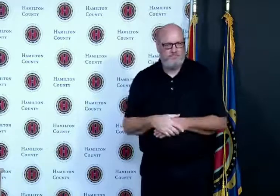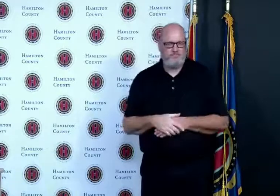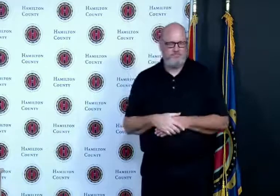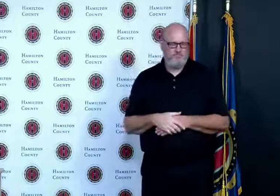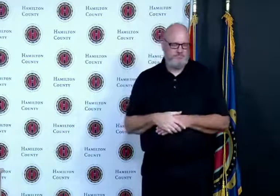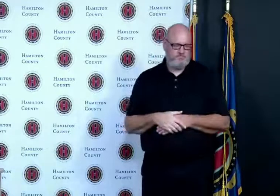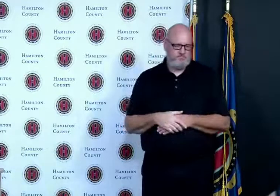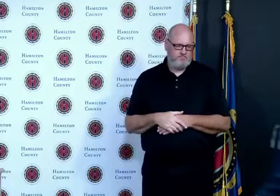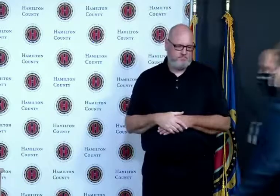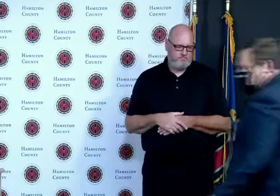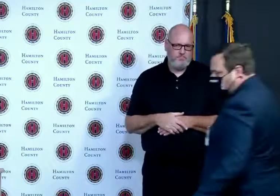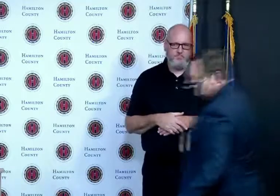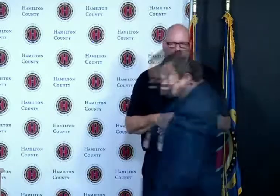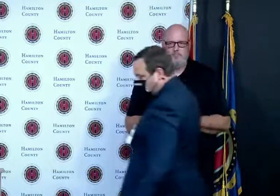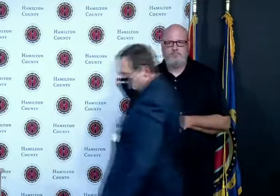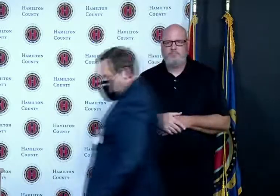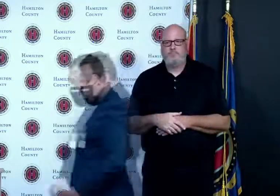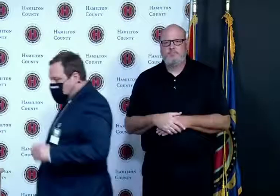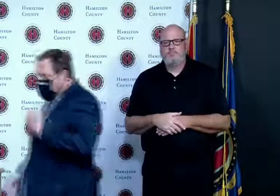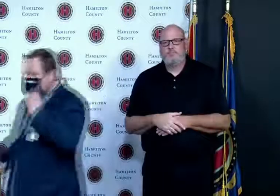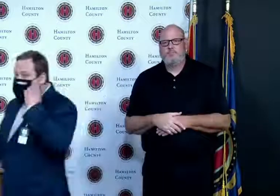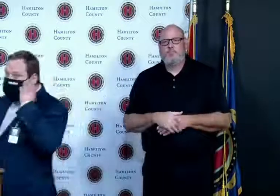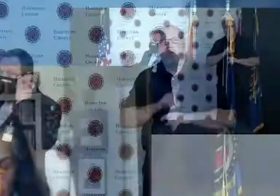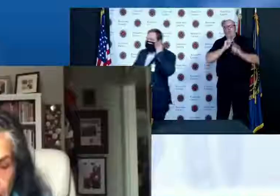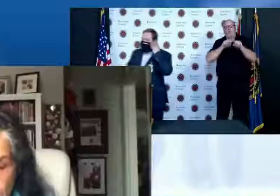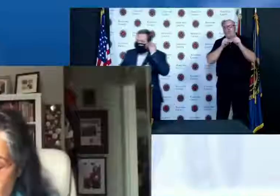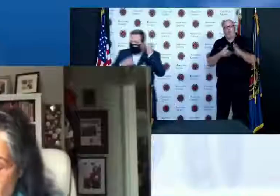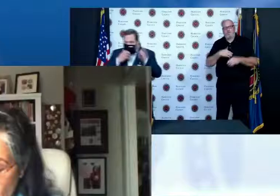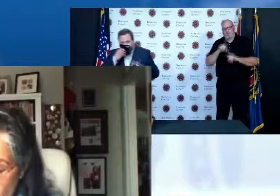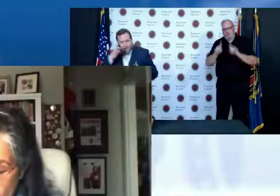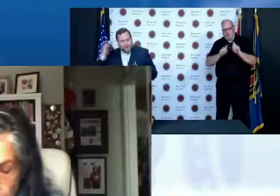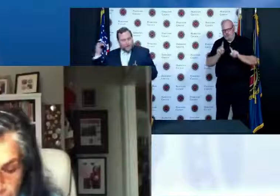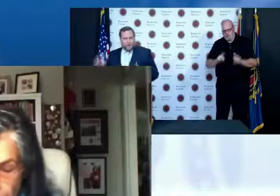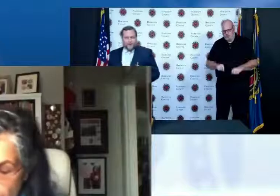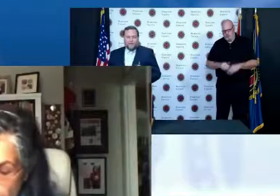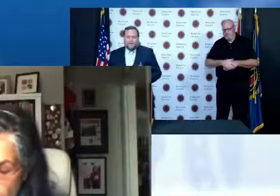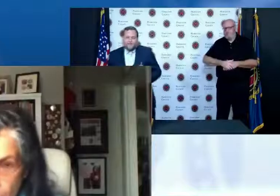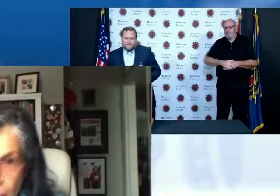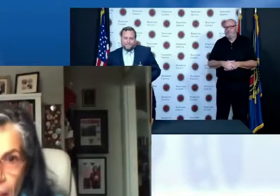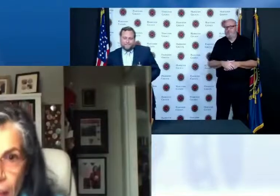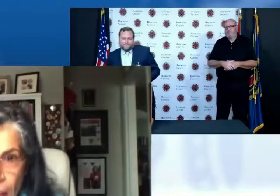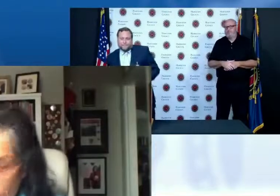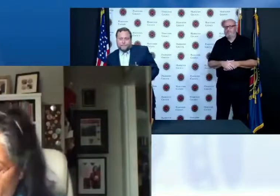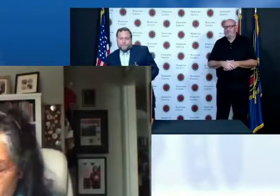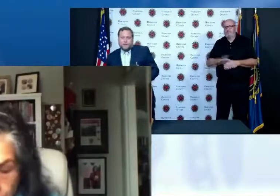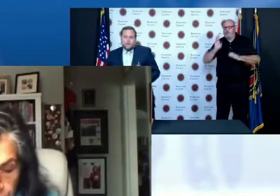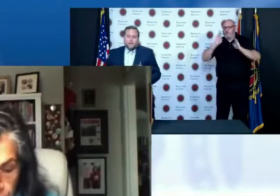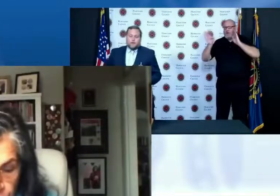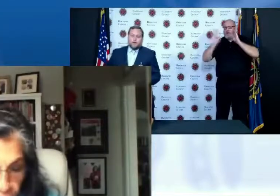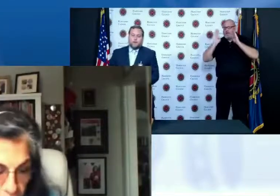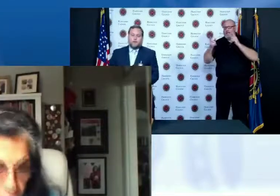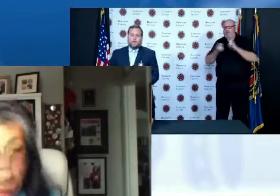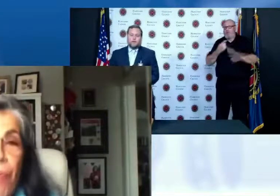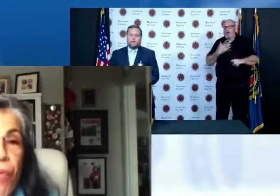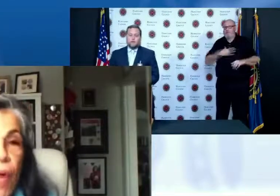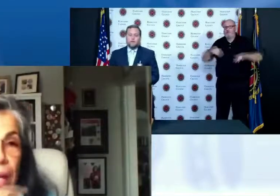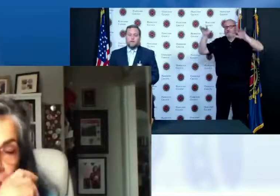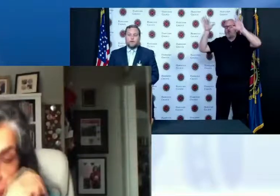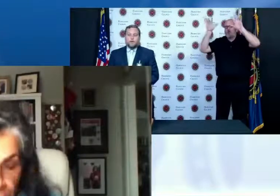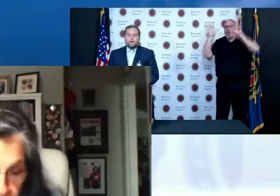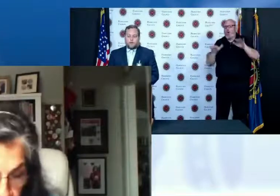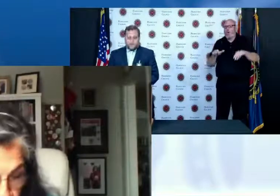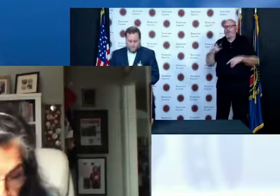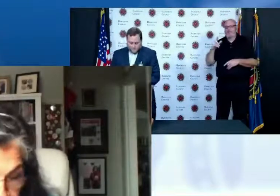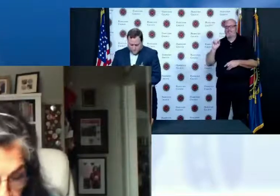hi there greetings from snowy Silverton first of all before I speak with you a